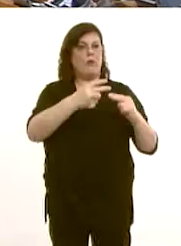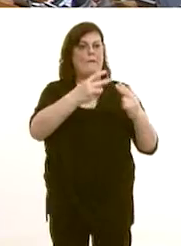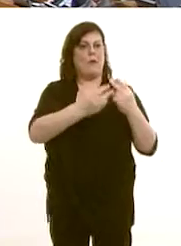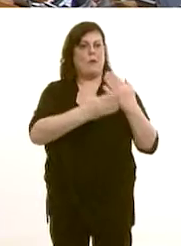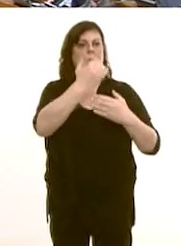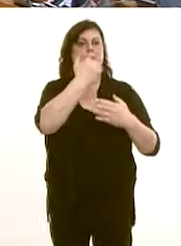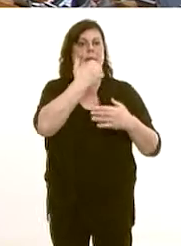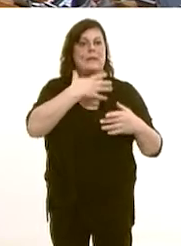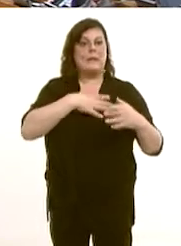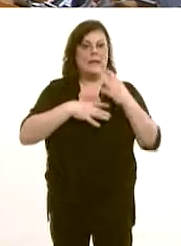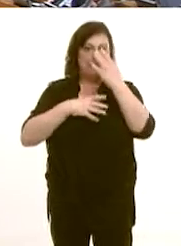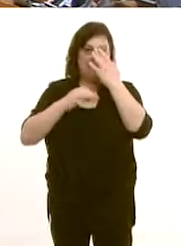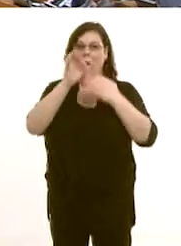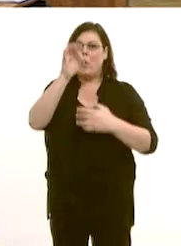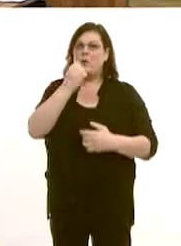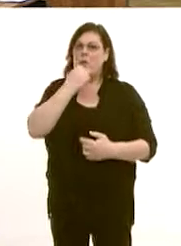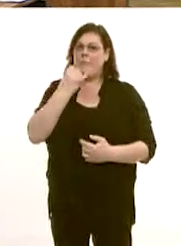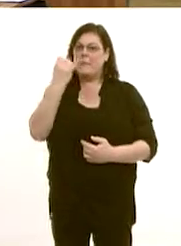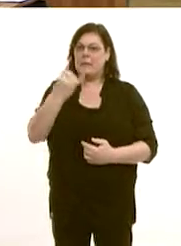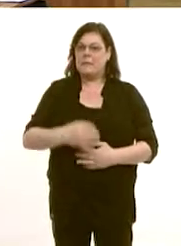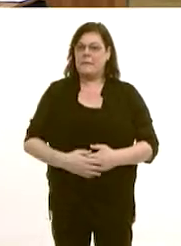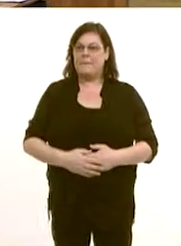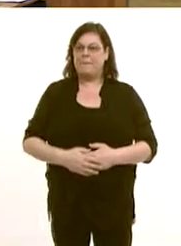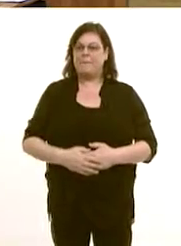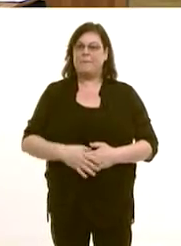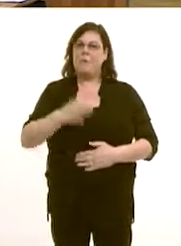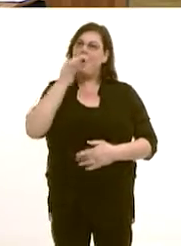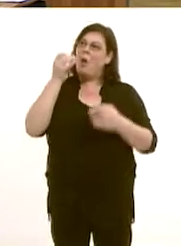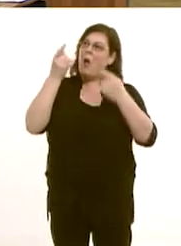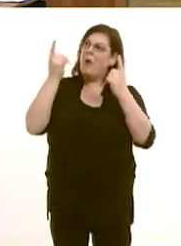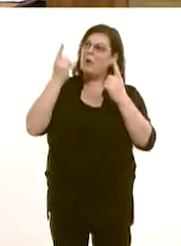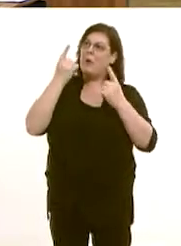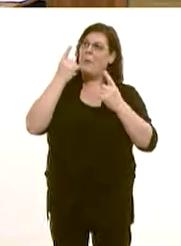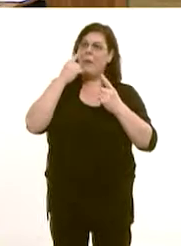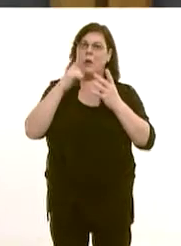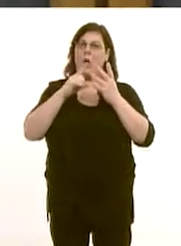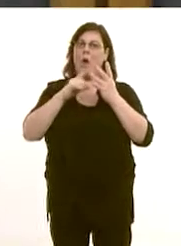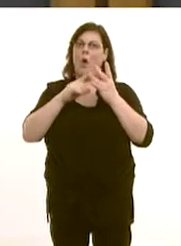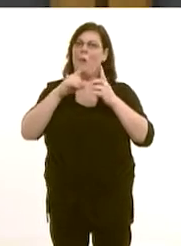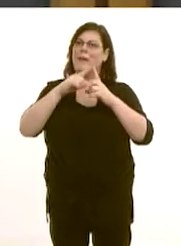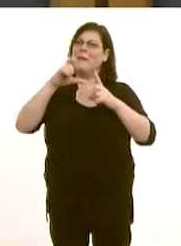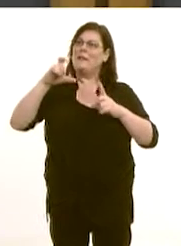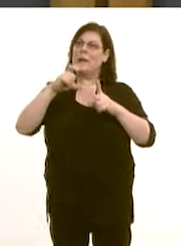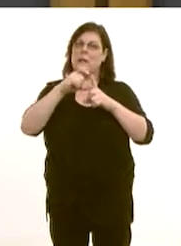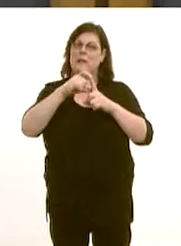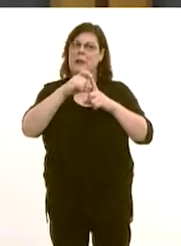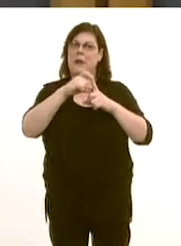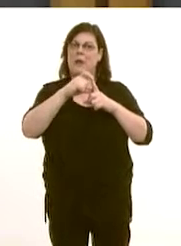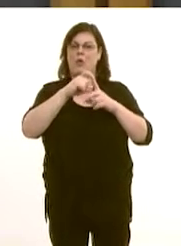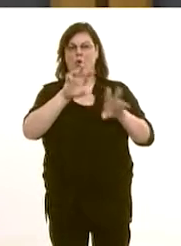What assessment has the First Minister made of the recent OECD report on the review of healthcare quality in the UK?